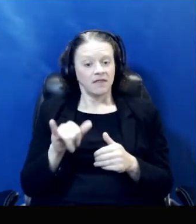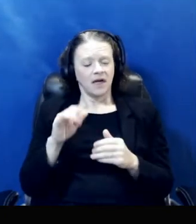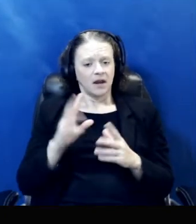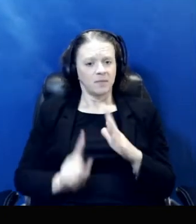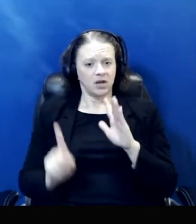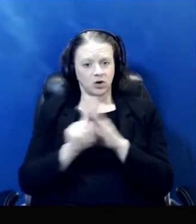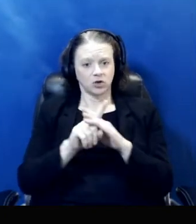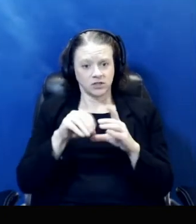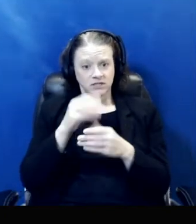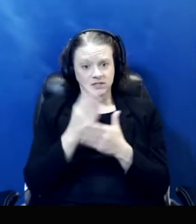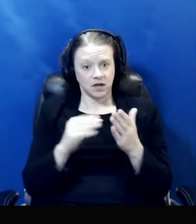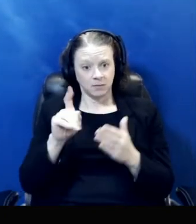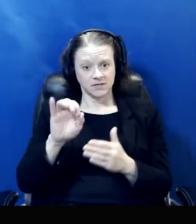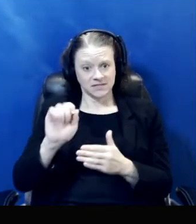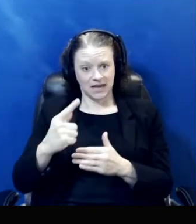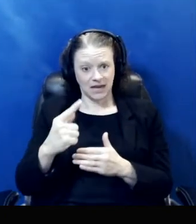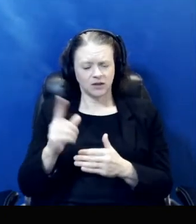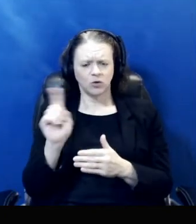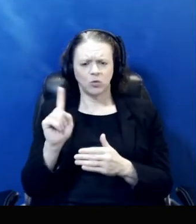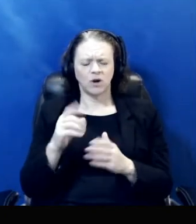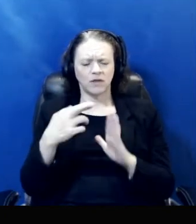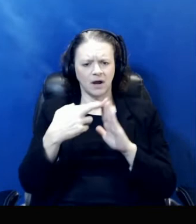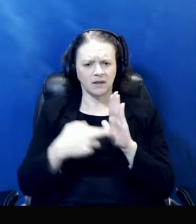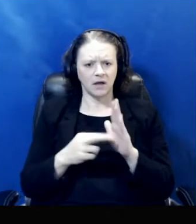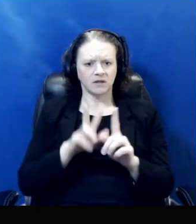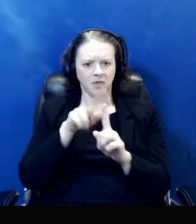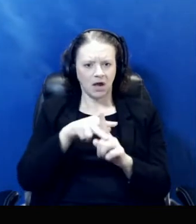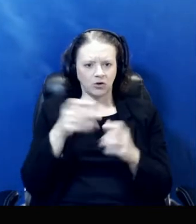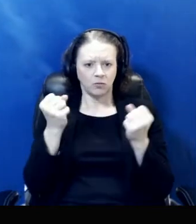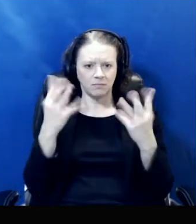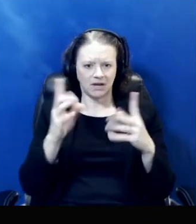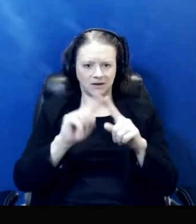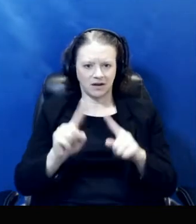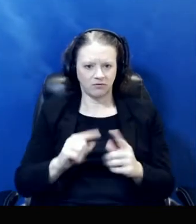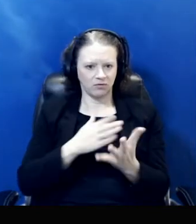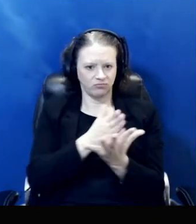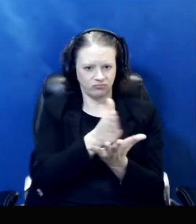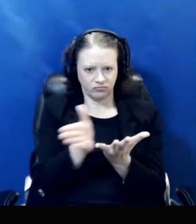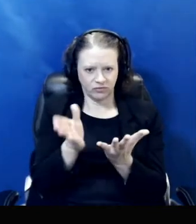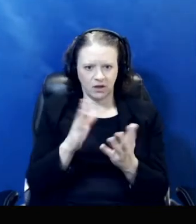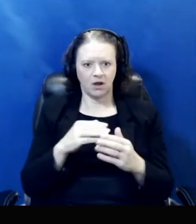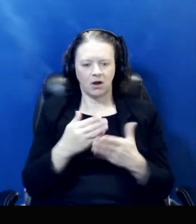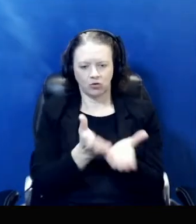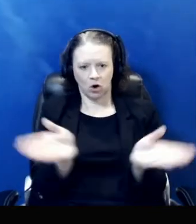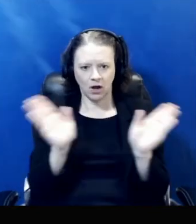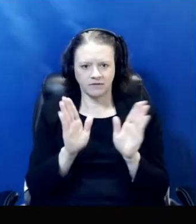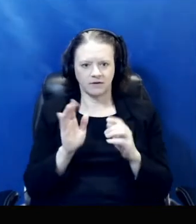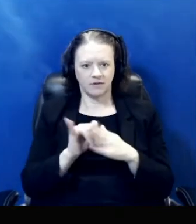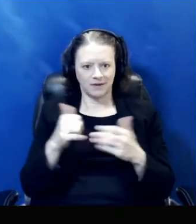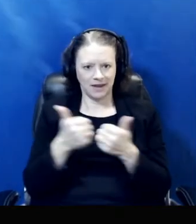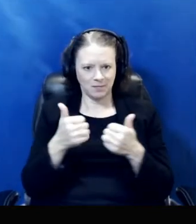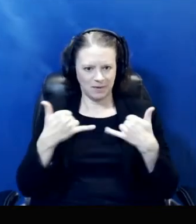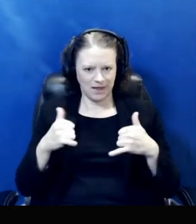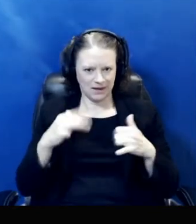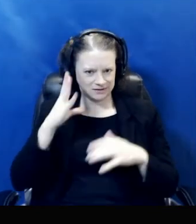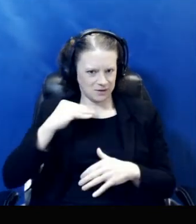apply to many different types of elements across the gameplay experience. And the key areas are to really outline as